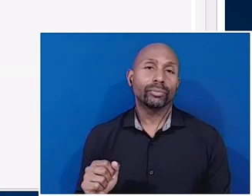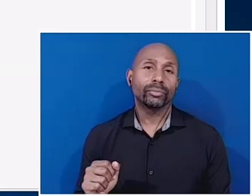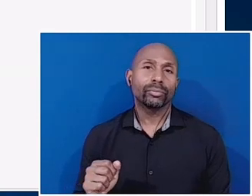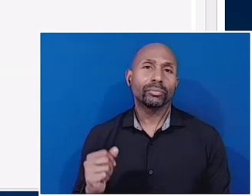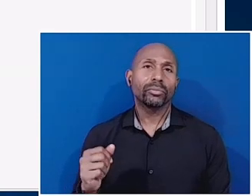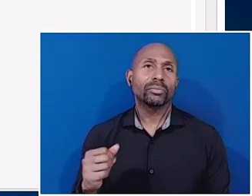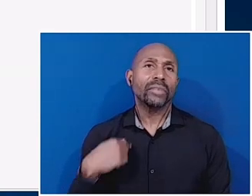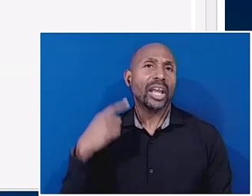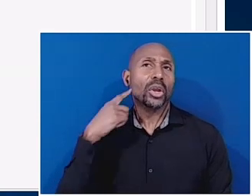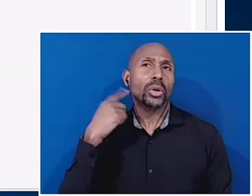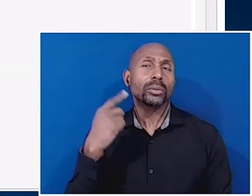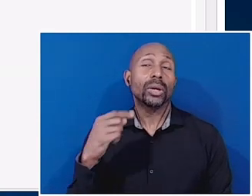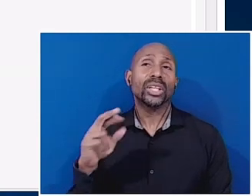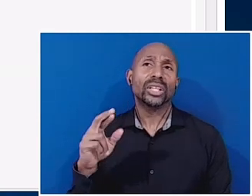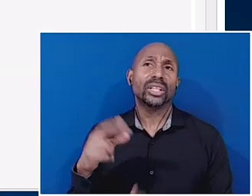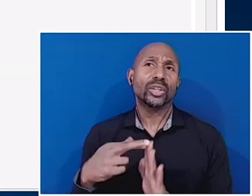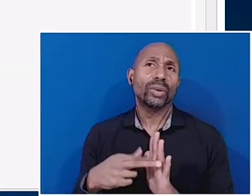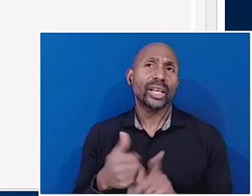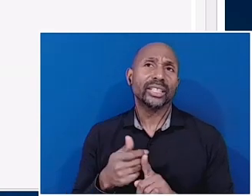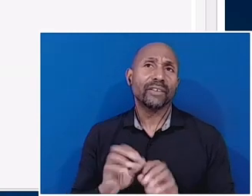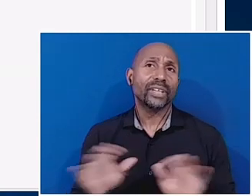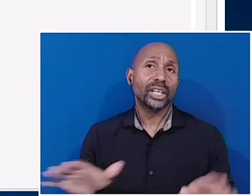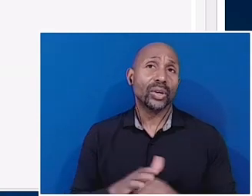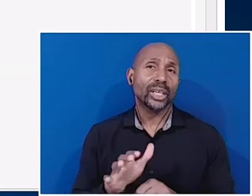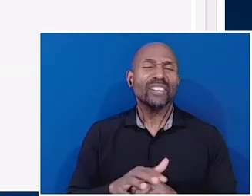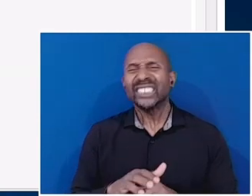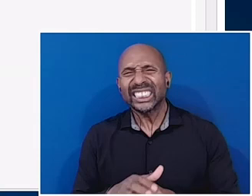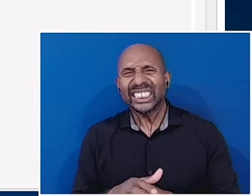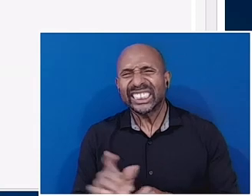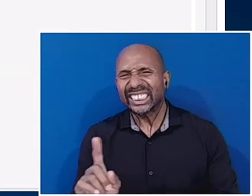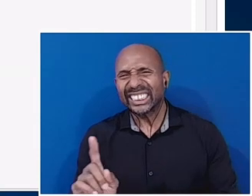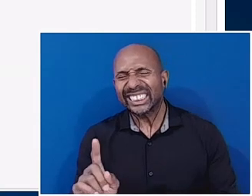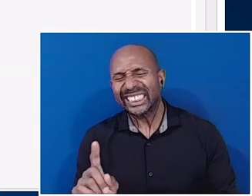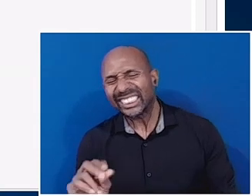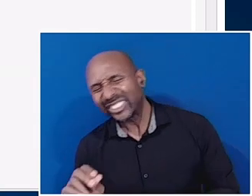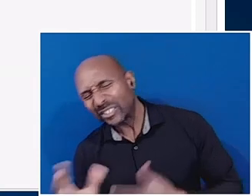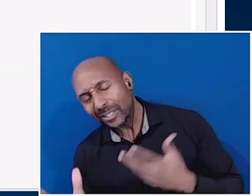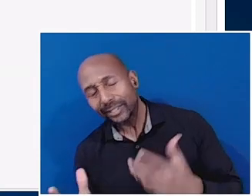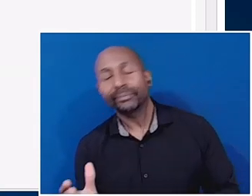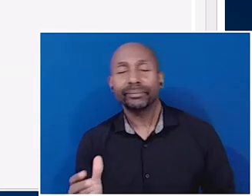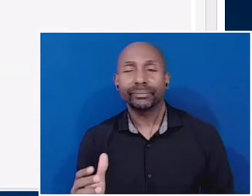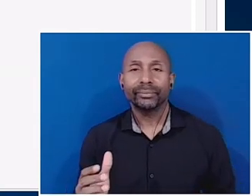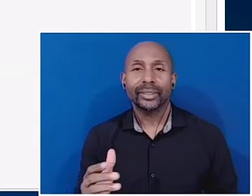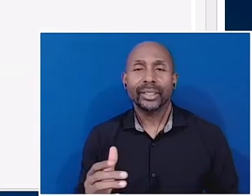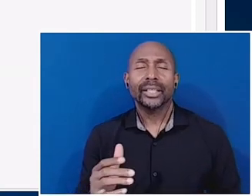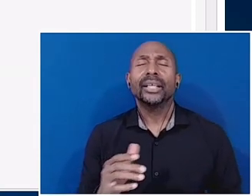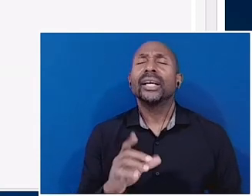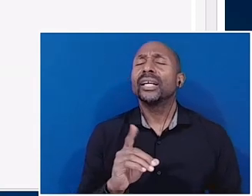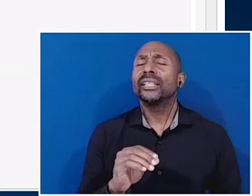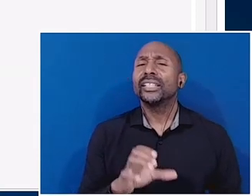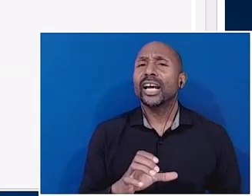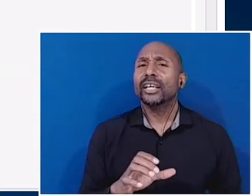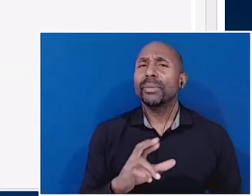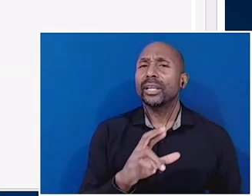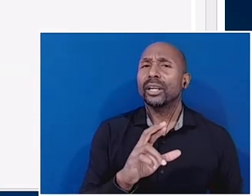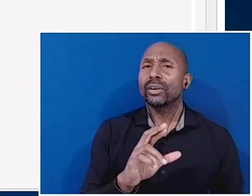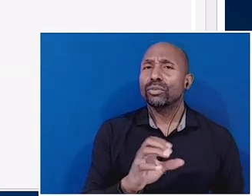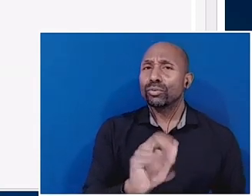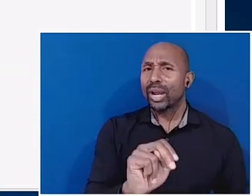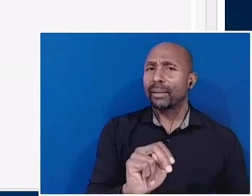In fact, I would re reference the document that I believe Robyn dropped. It has a couple specific case studies.